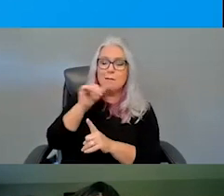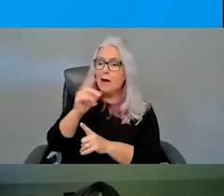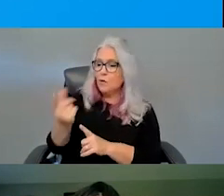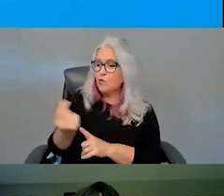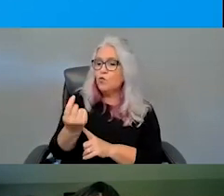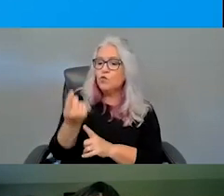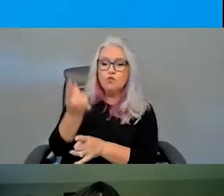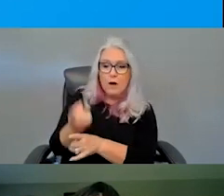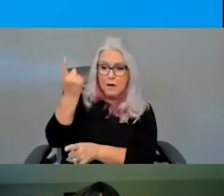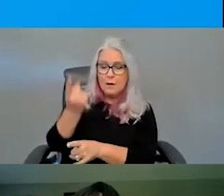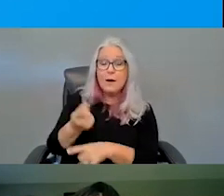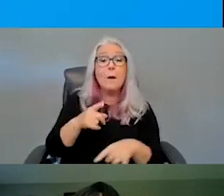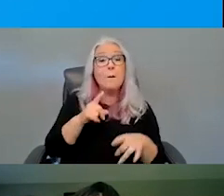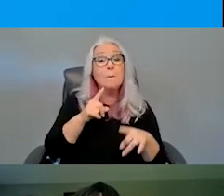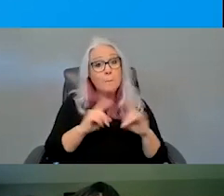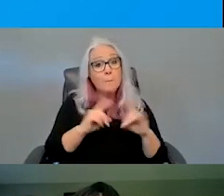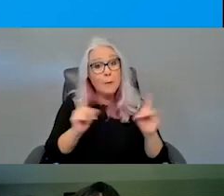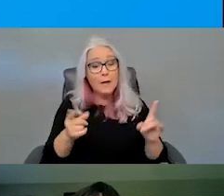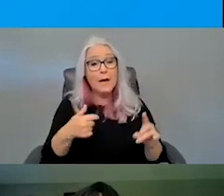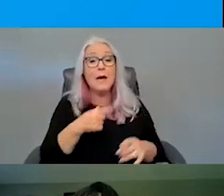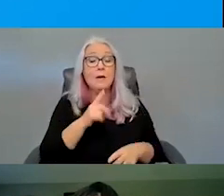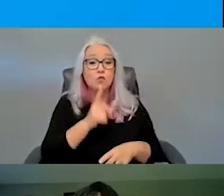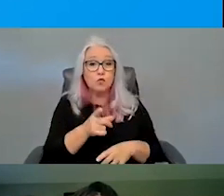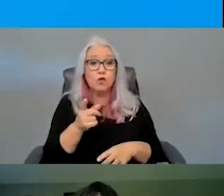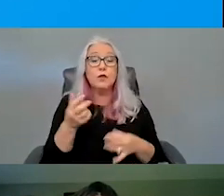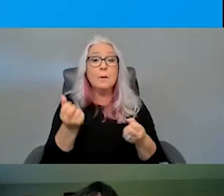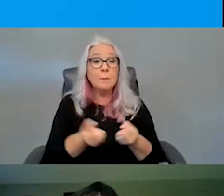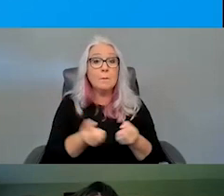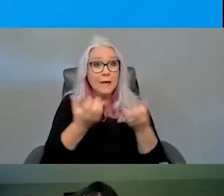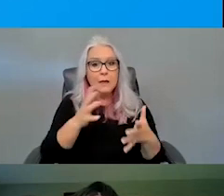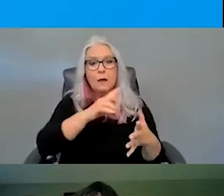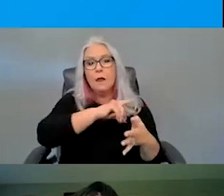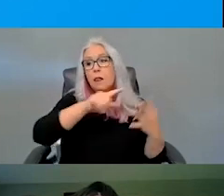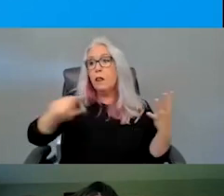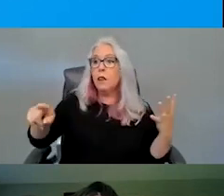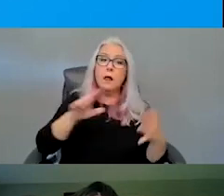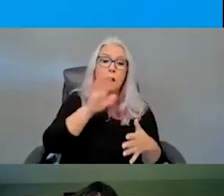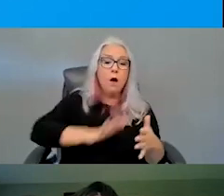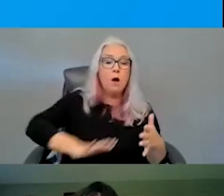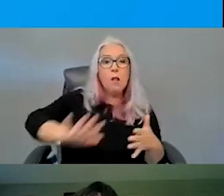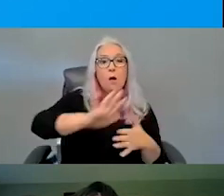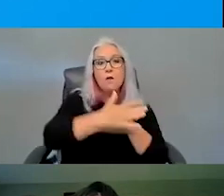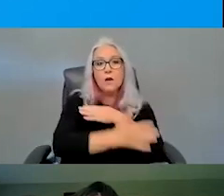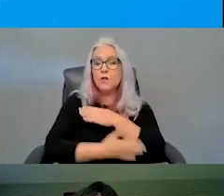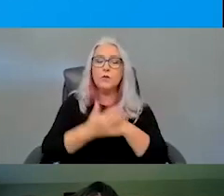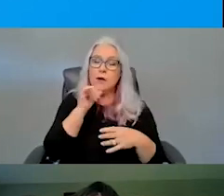and certain that many other municipalities across this country are not prepared. And that is generally the case.